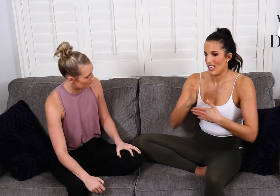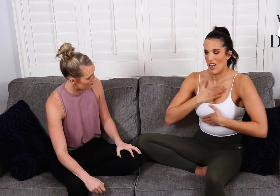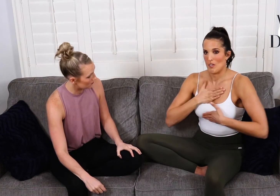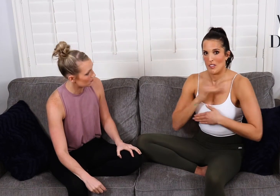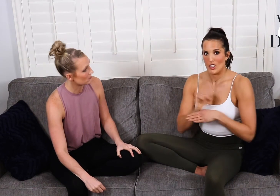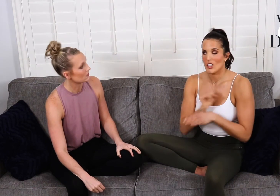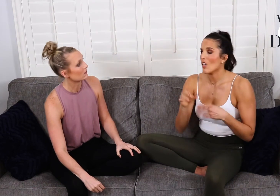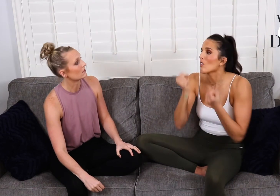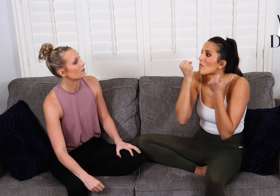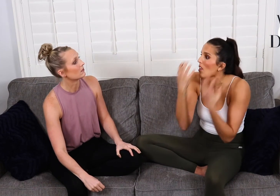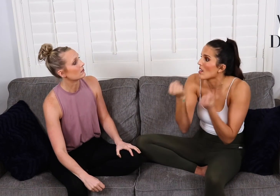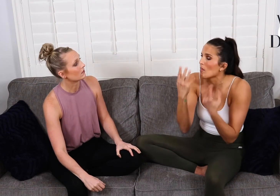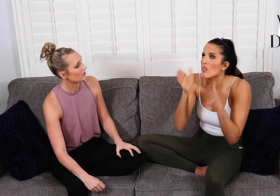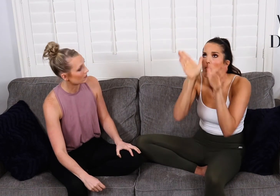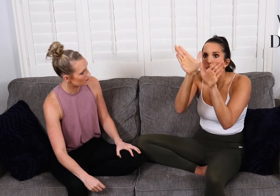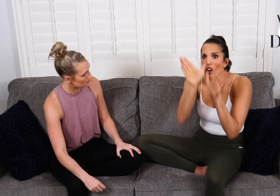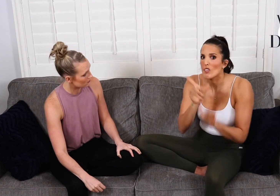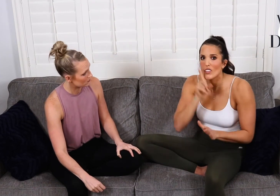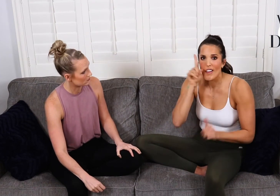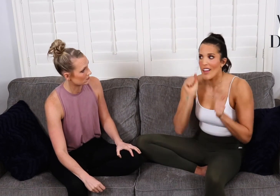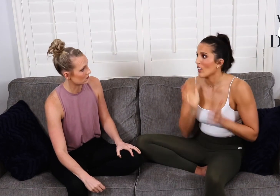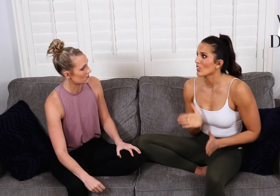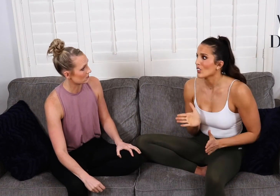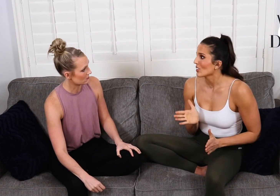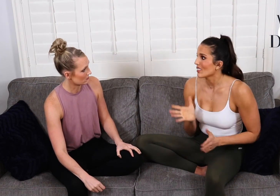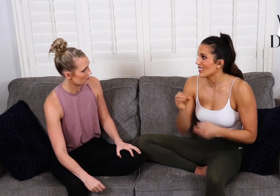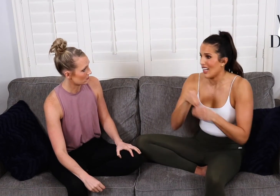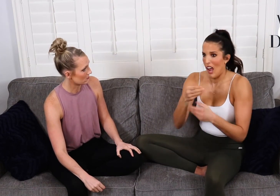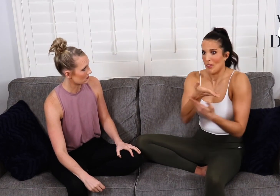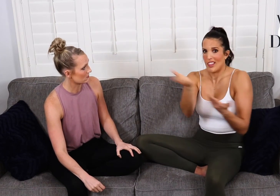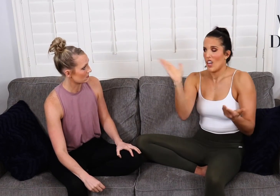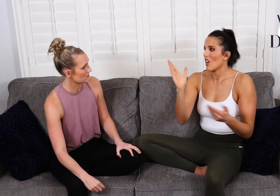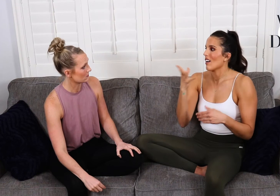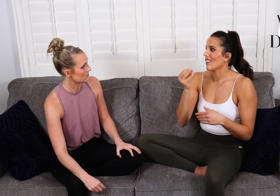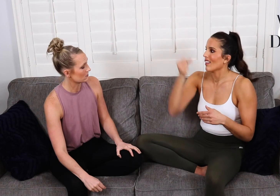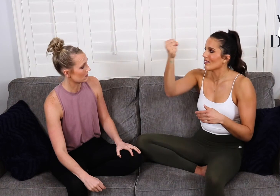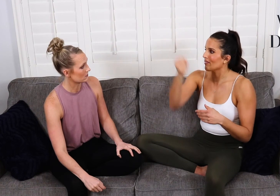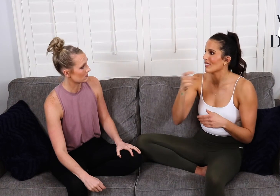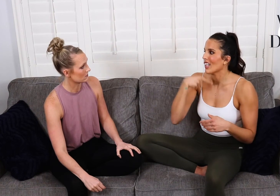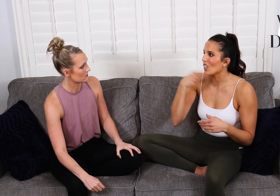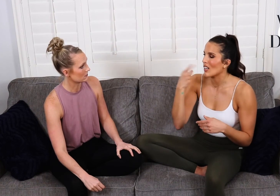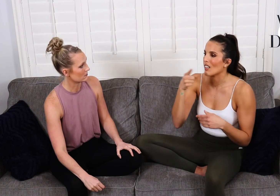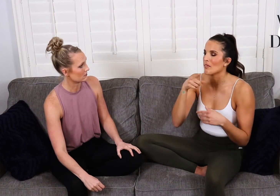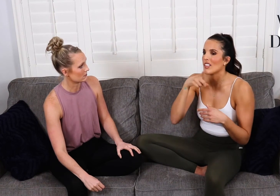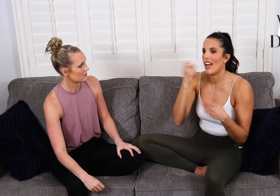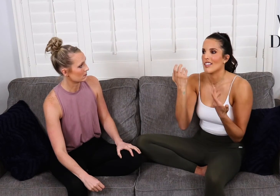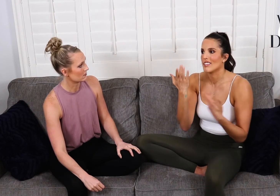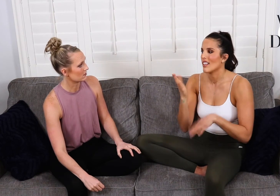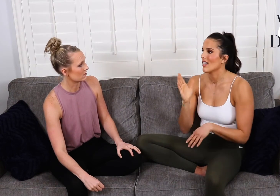industry and there's so many wonderful Deaf actors out there and they put a hearing person